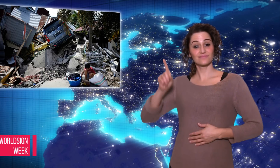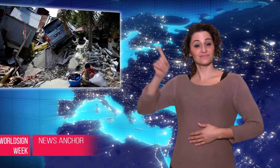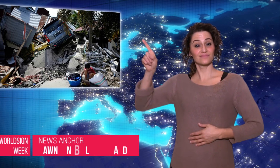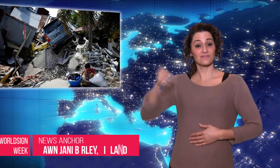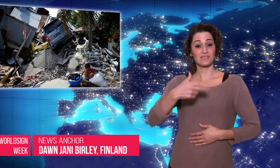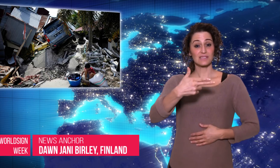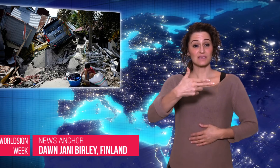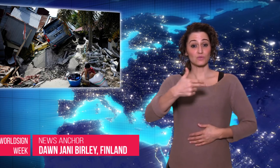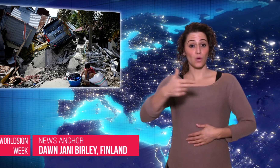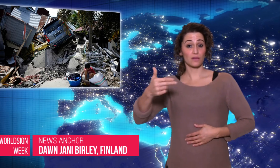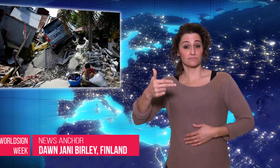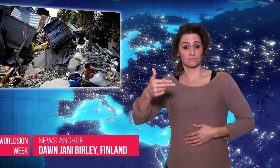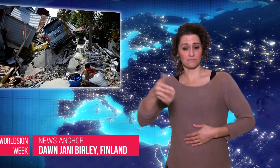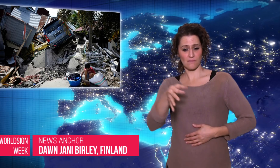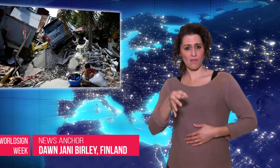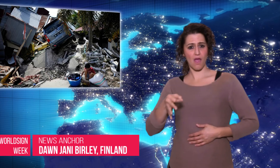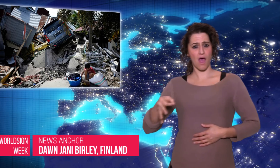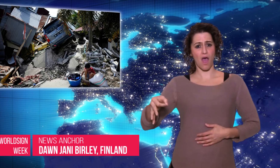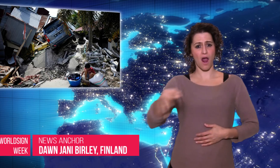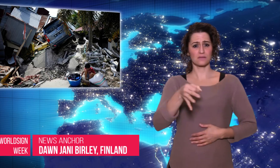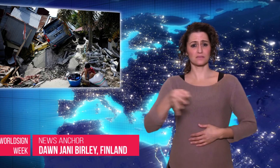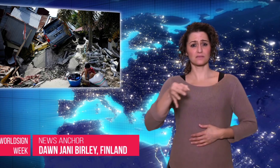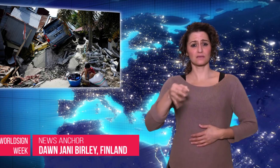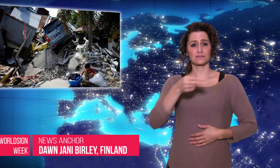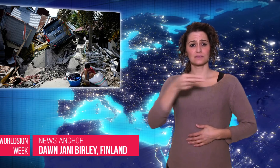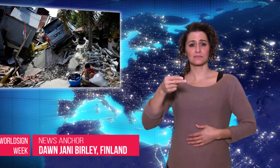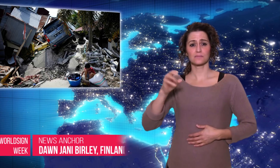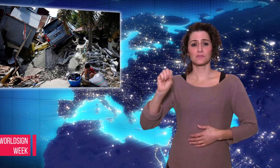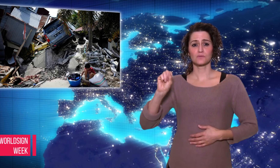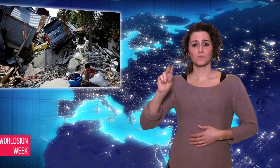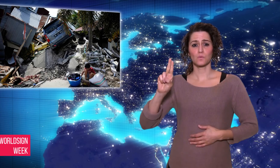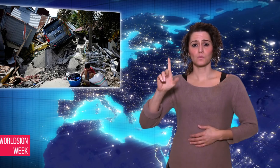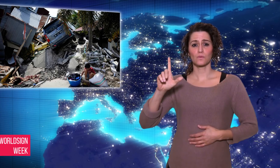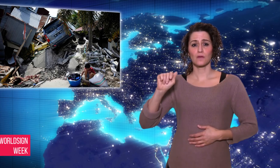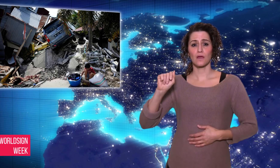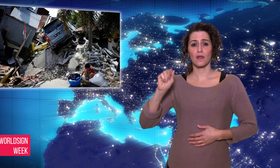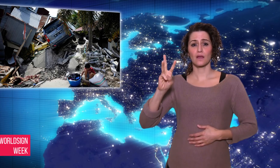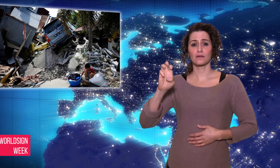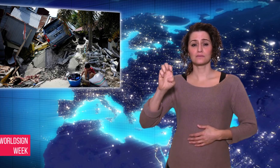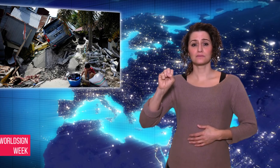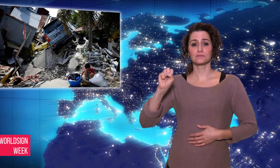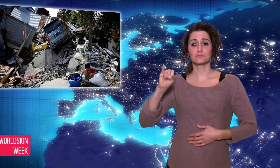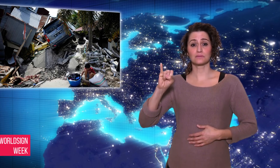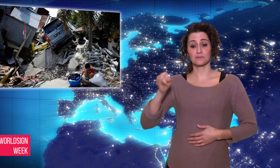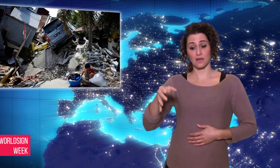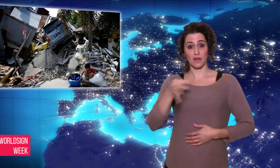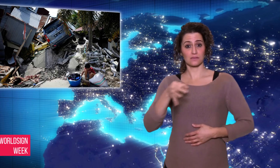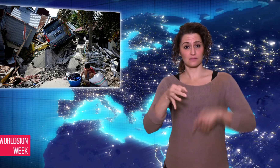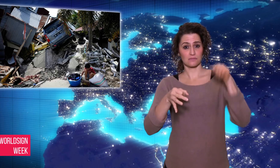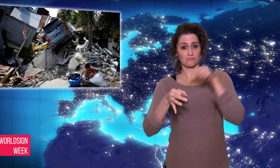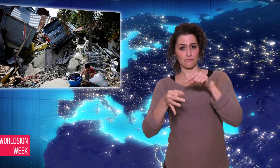Dawn: An earthquake of 7.5